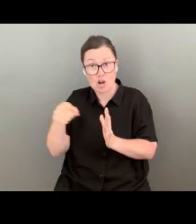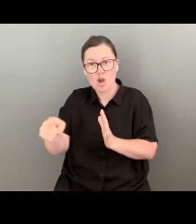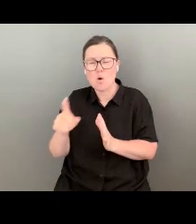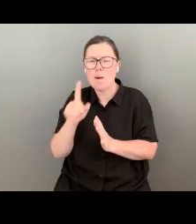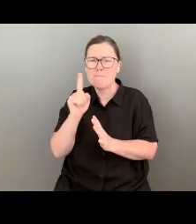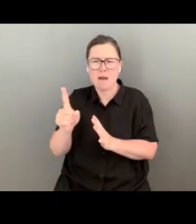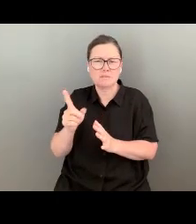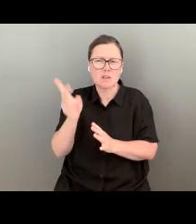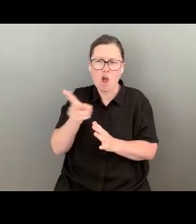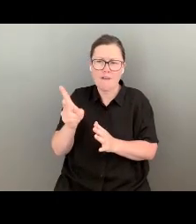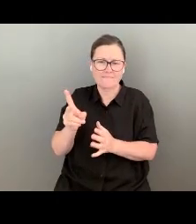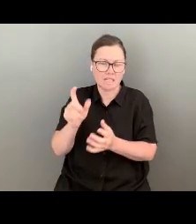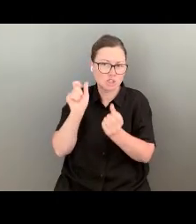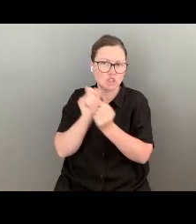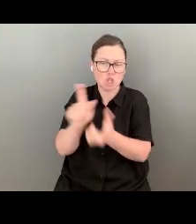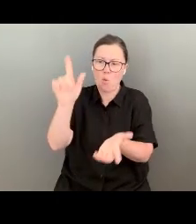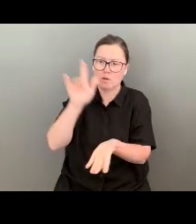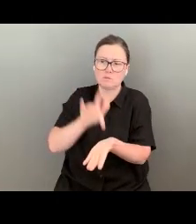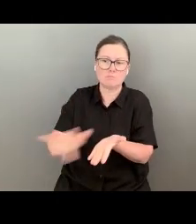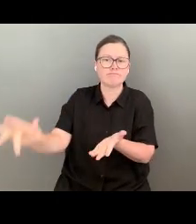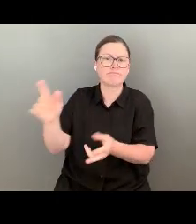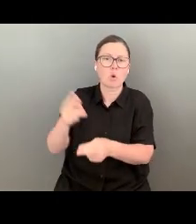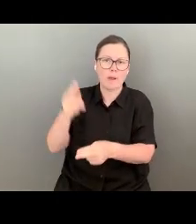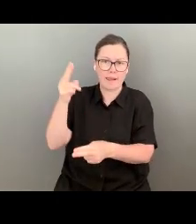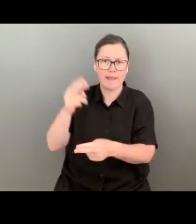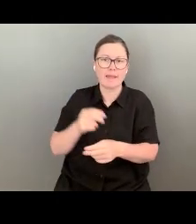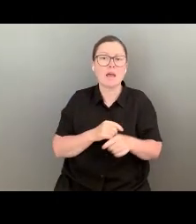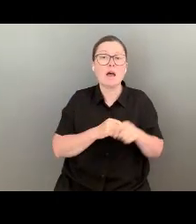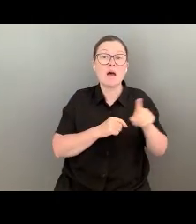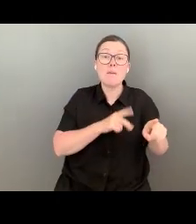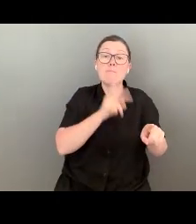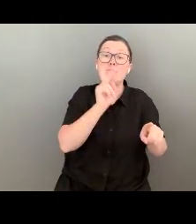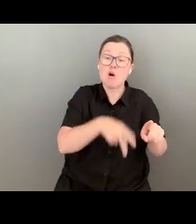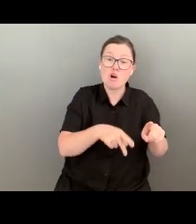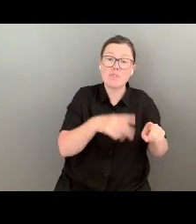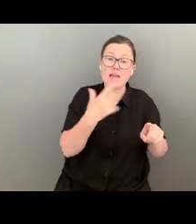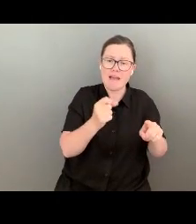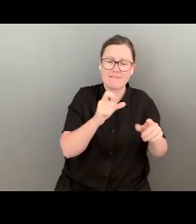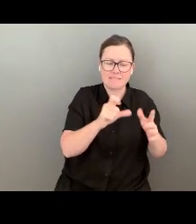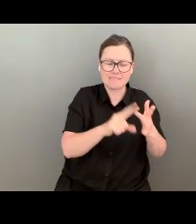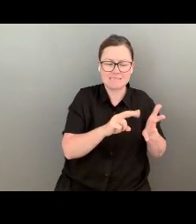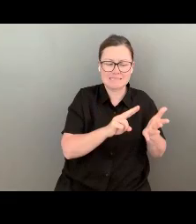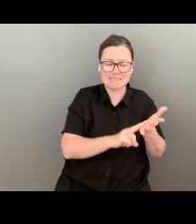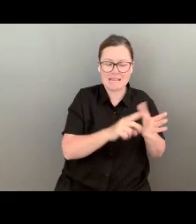actually. Cinnamon buns generally in Perth, better than anywhere else. I've had.